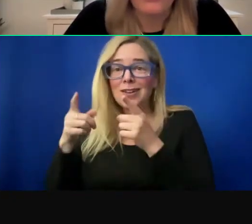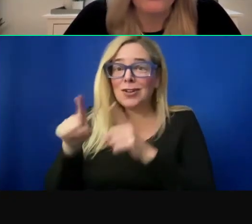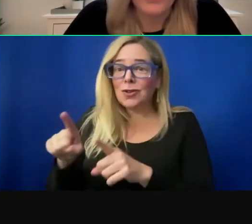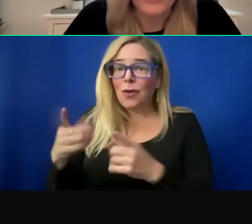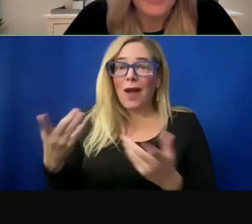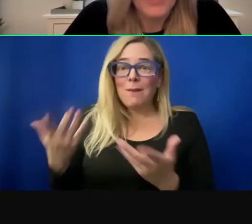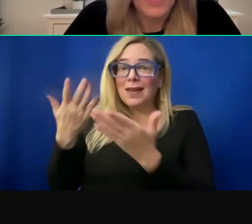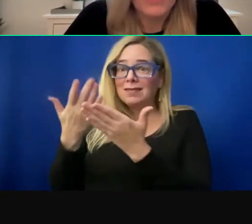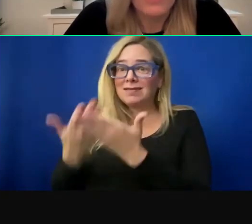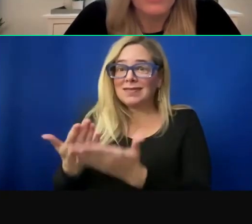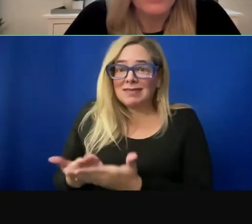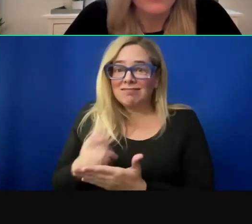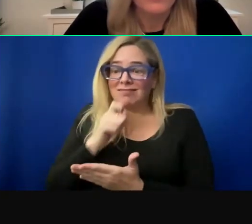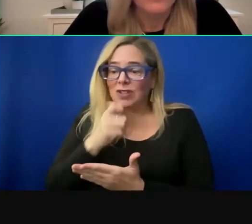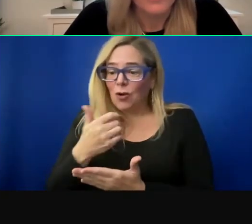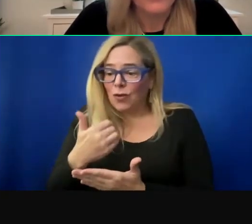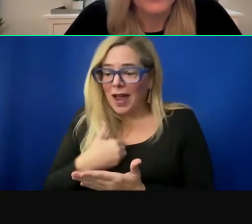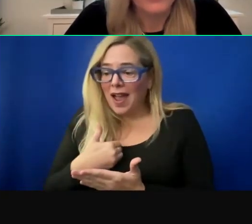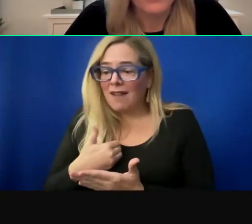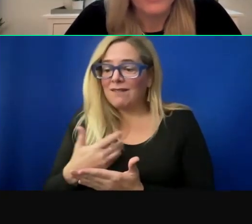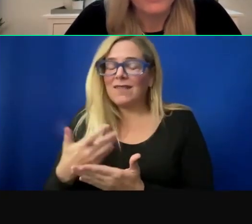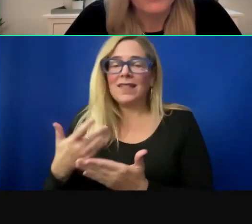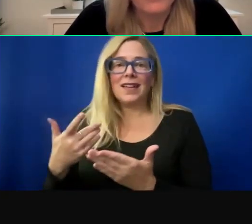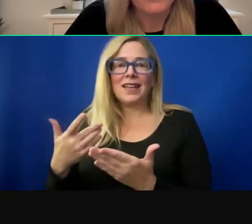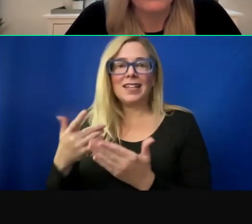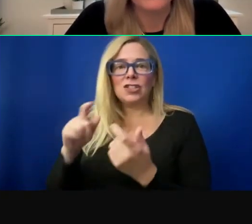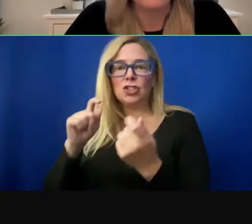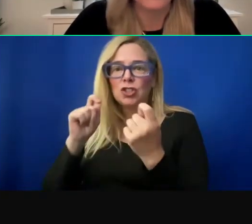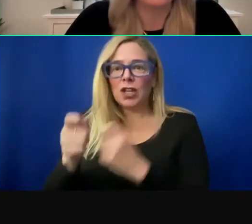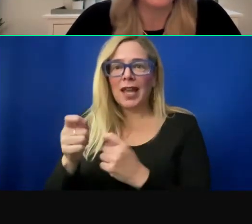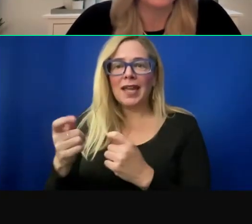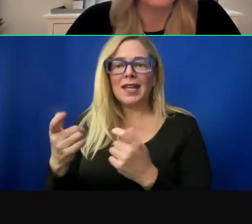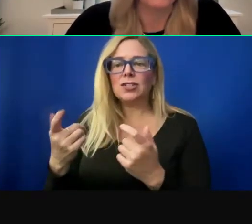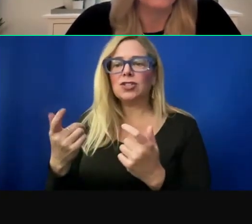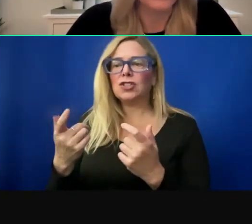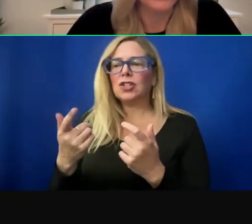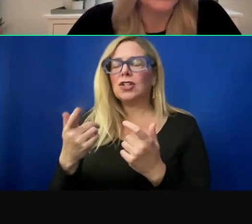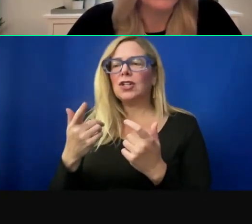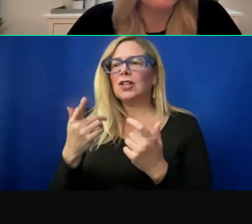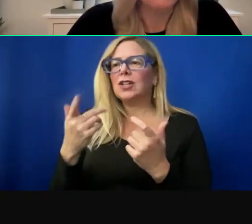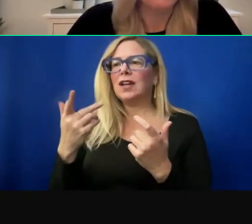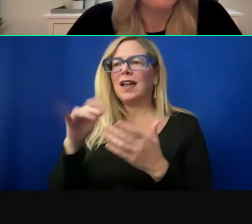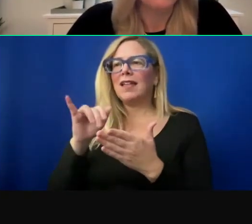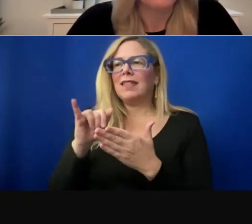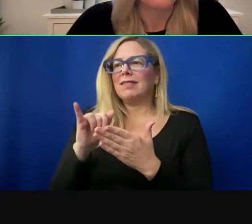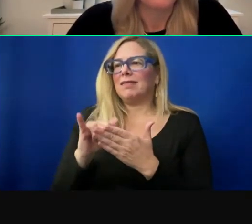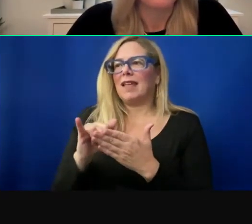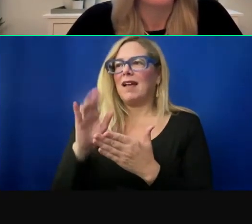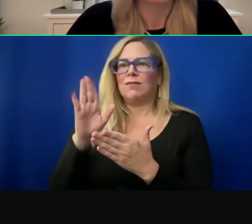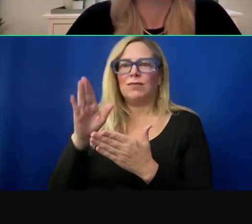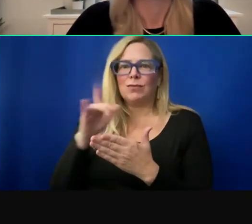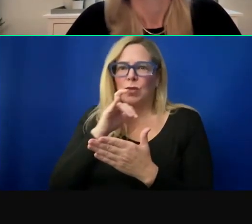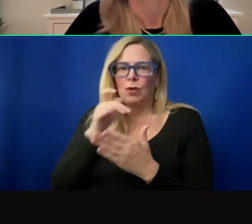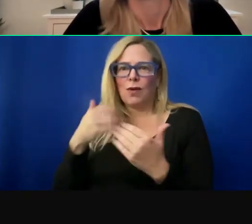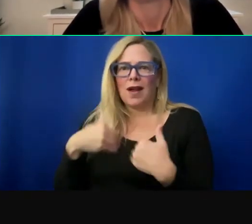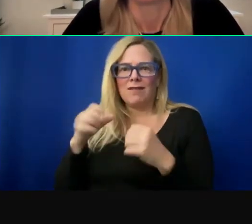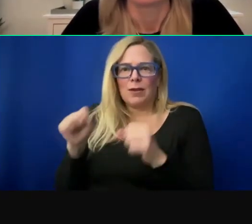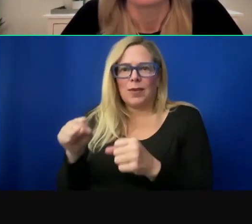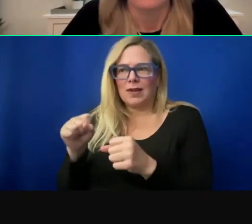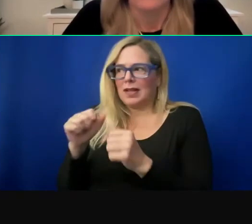to really take head on the health inequities that we know are happening in our communities.